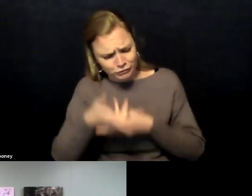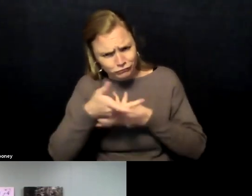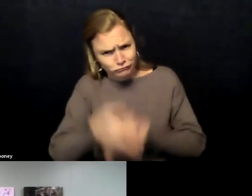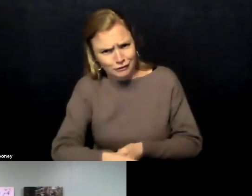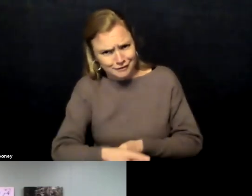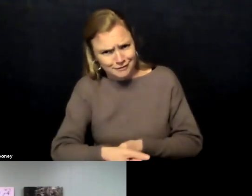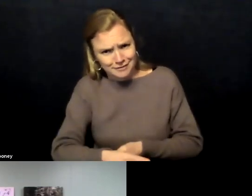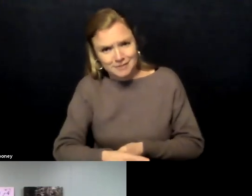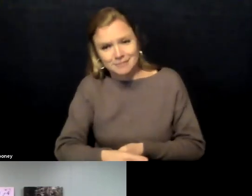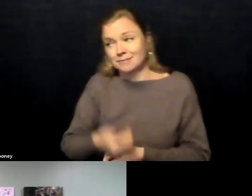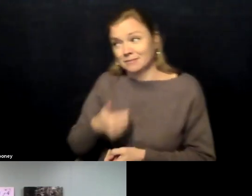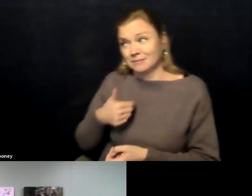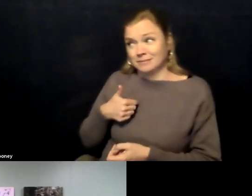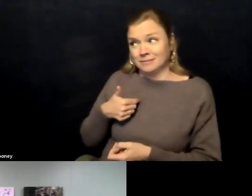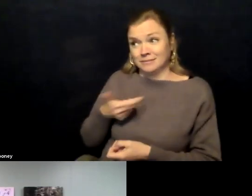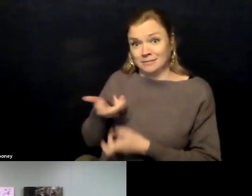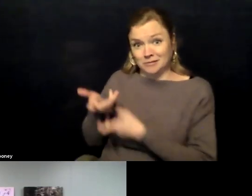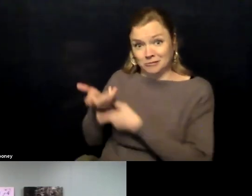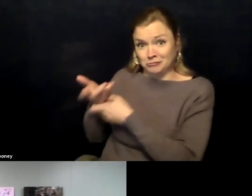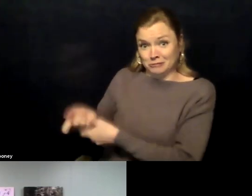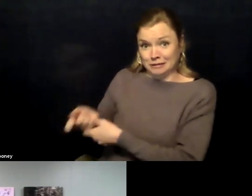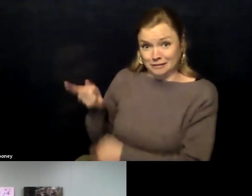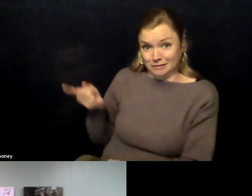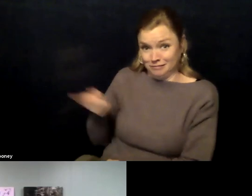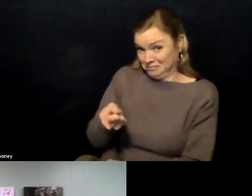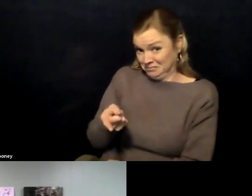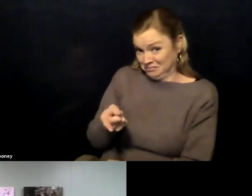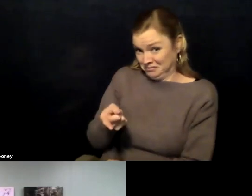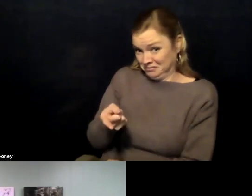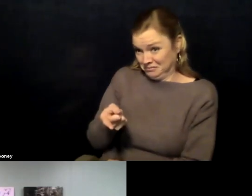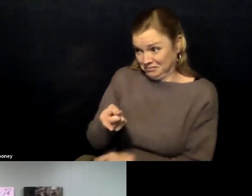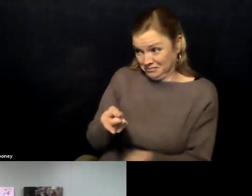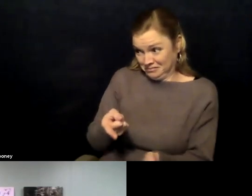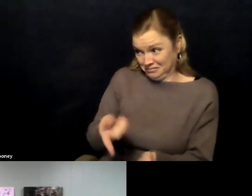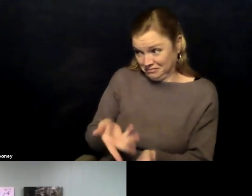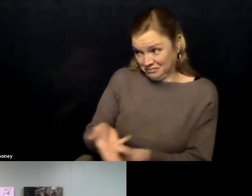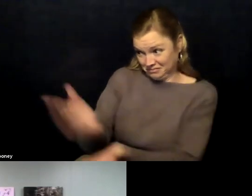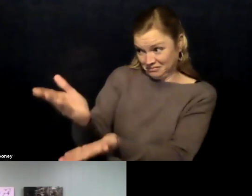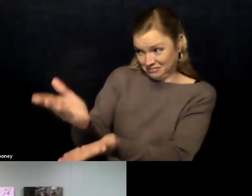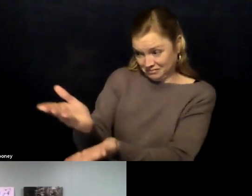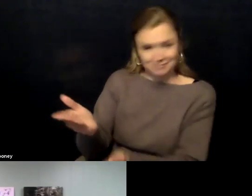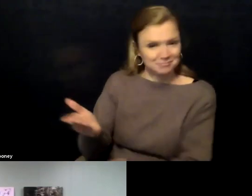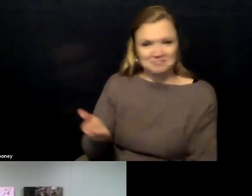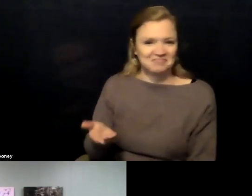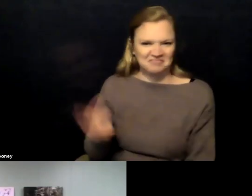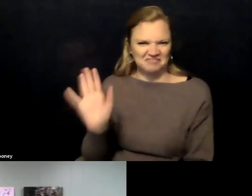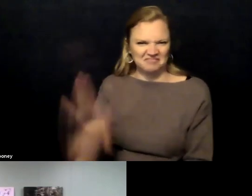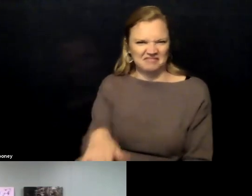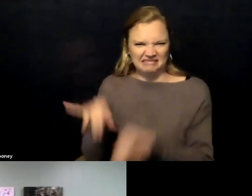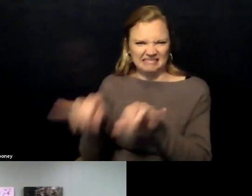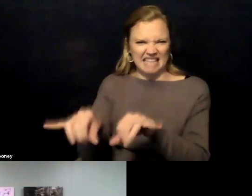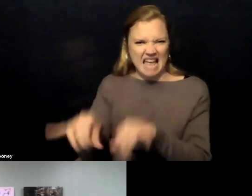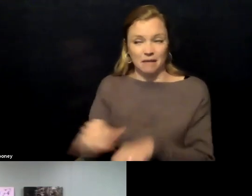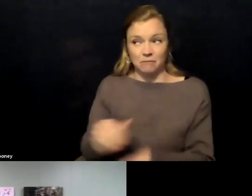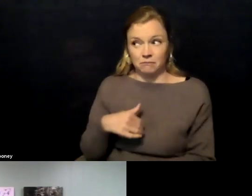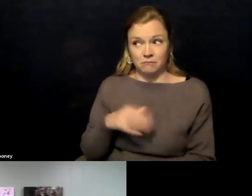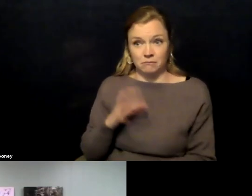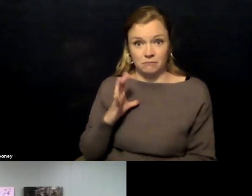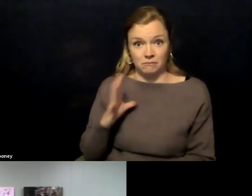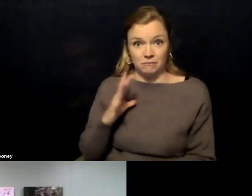with an animal, and if it's not, like I said- they do remove the animals when we go in. [Shellie] So there are some